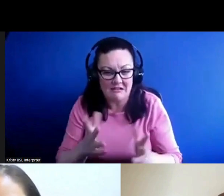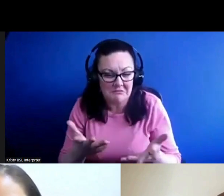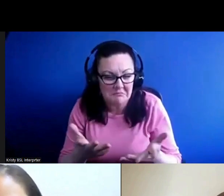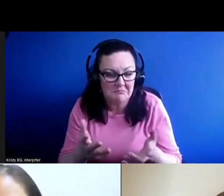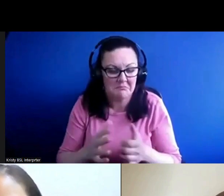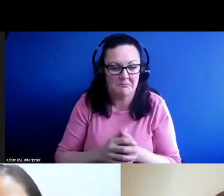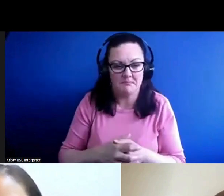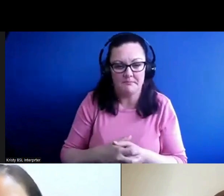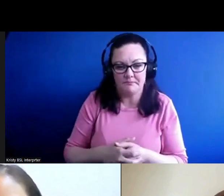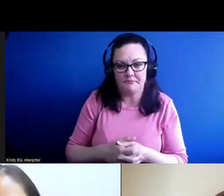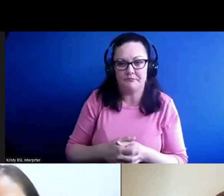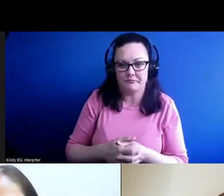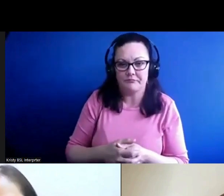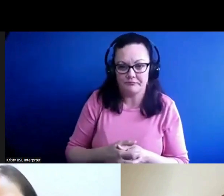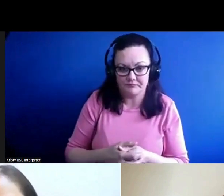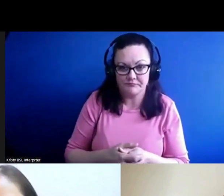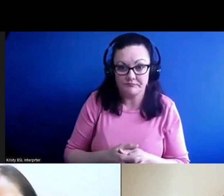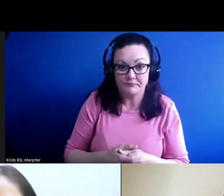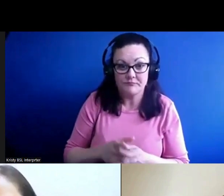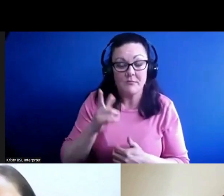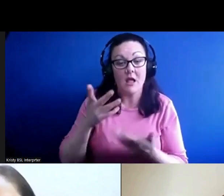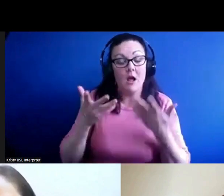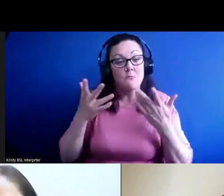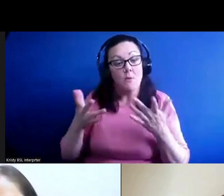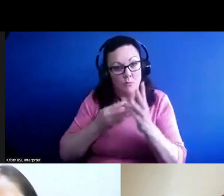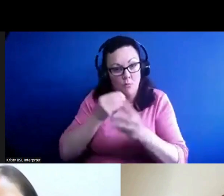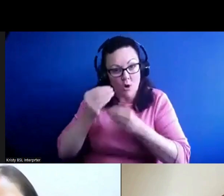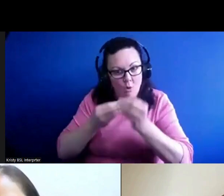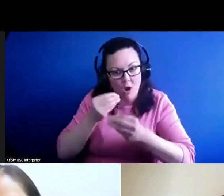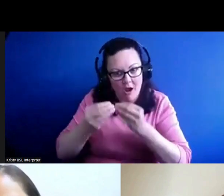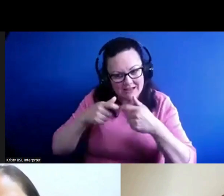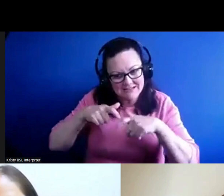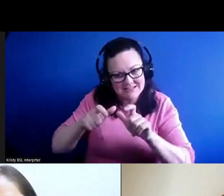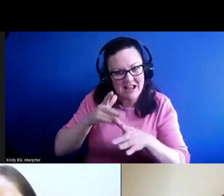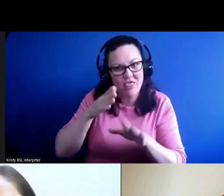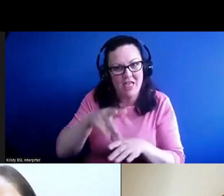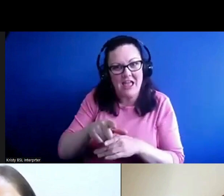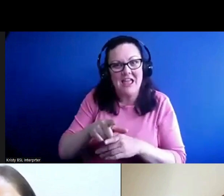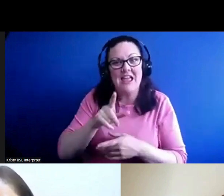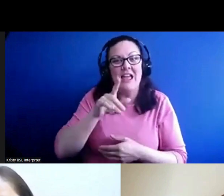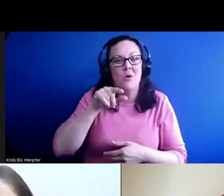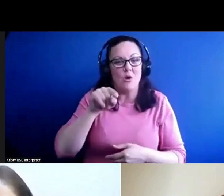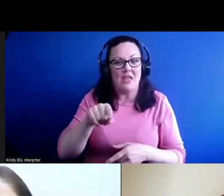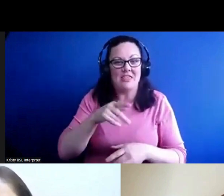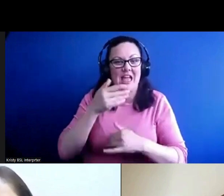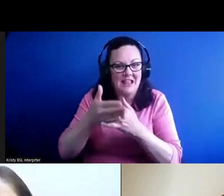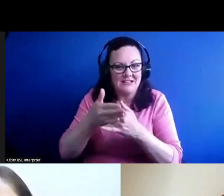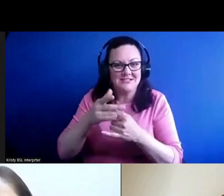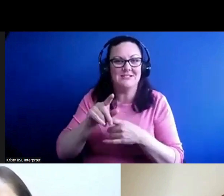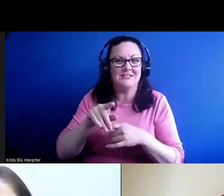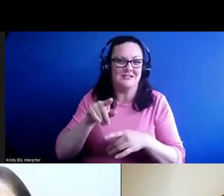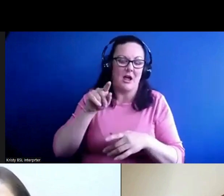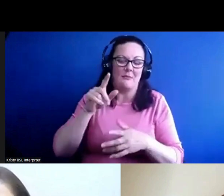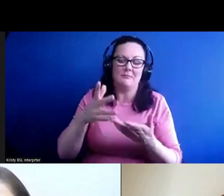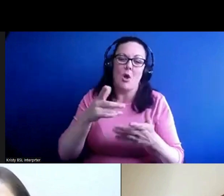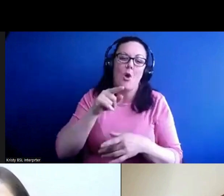We are working on that Rebecca because the more we can get them involved in creating that, they are doing it already, but the